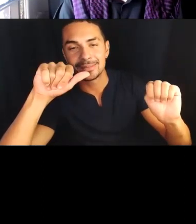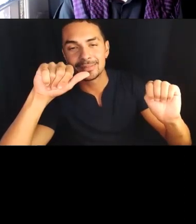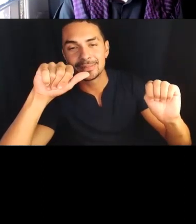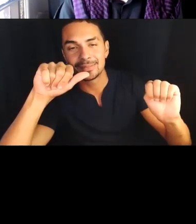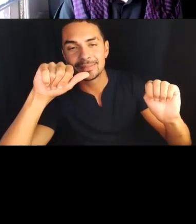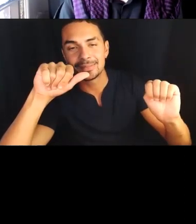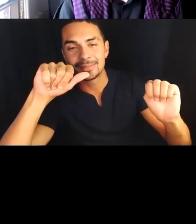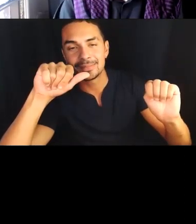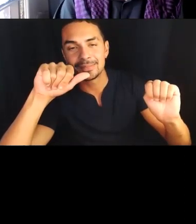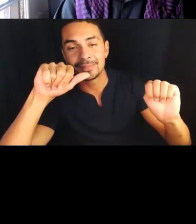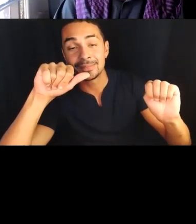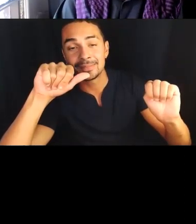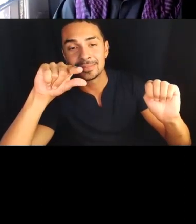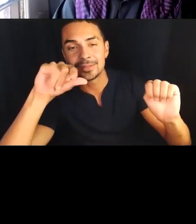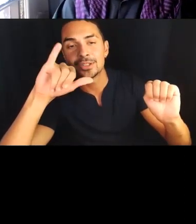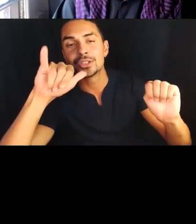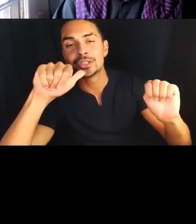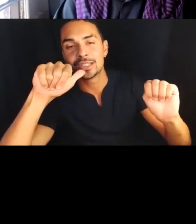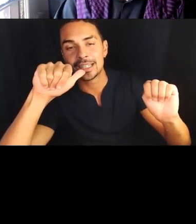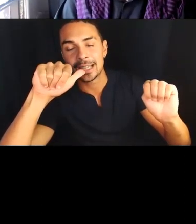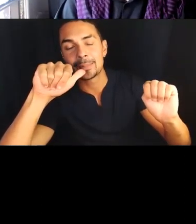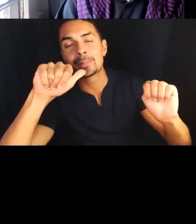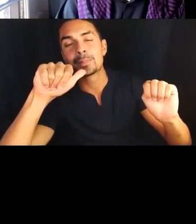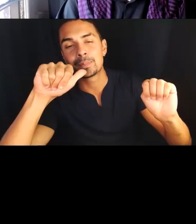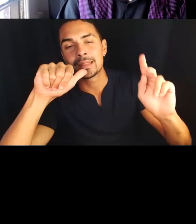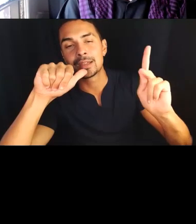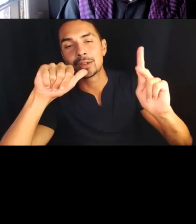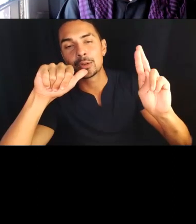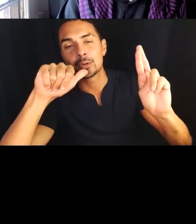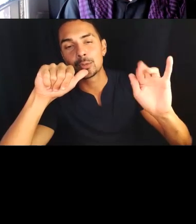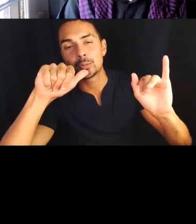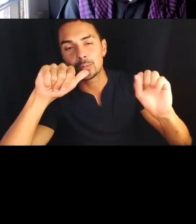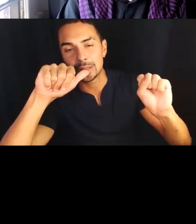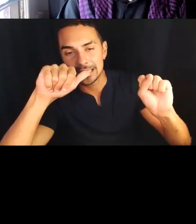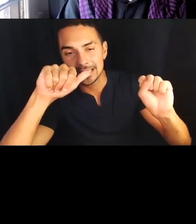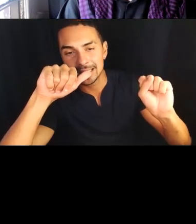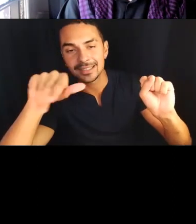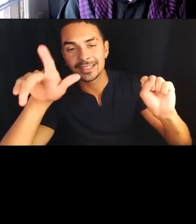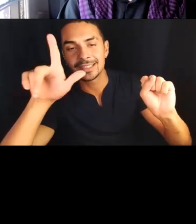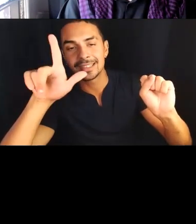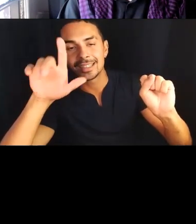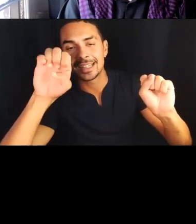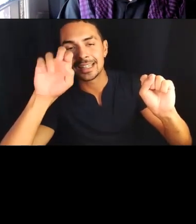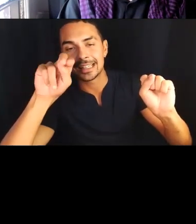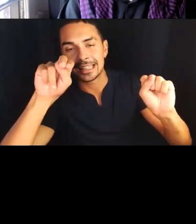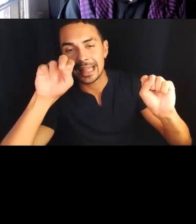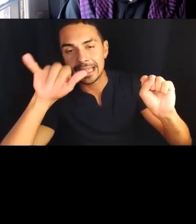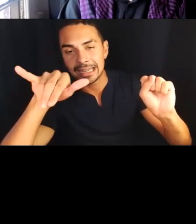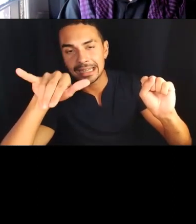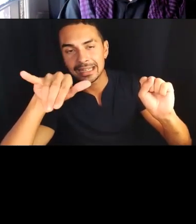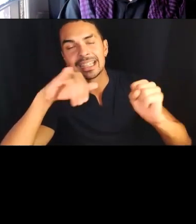Gia Miramontes, Kris Mady, Lenny Hayes,